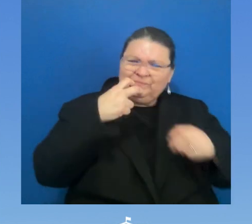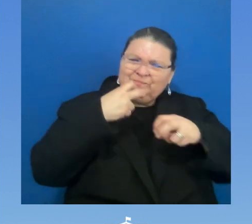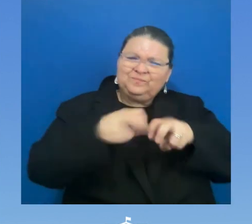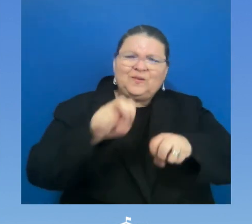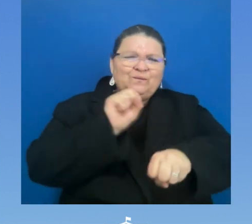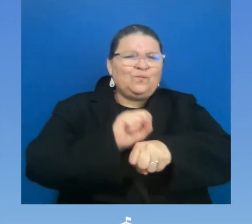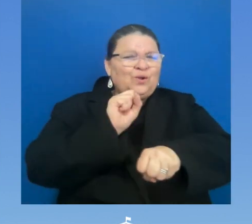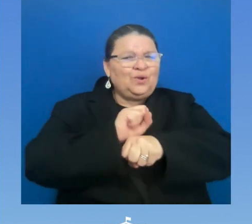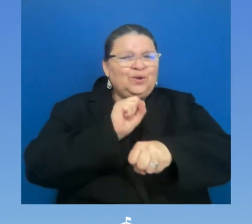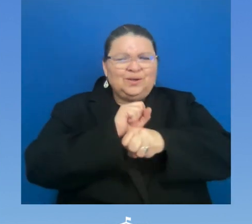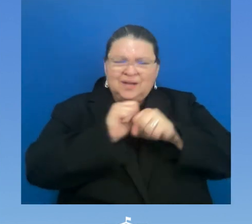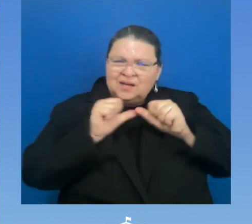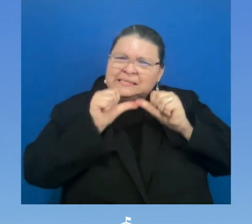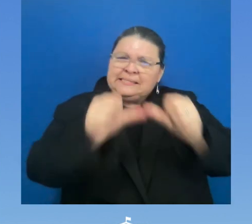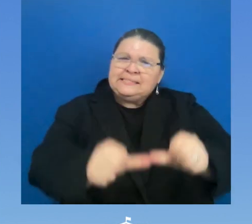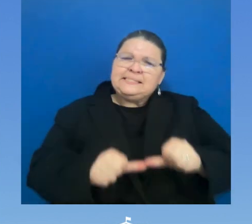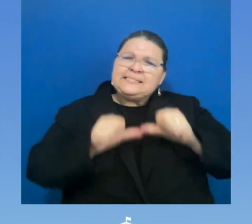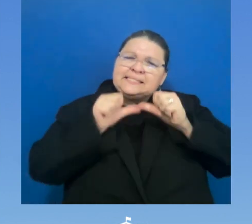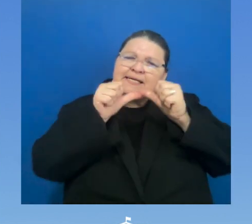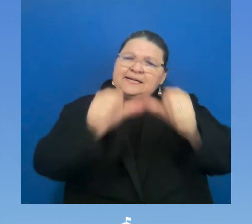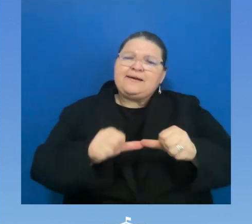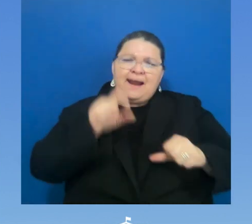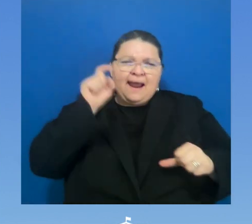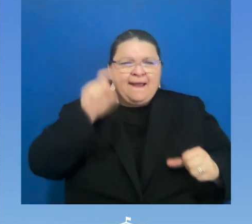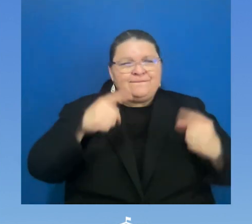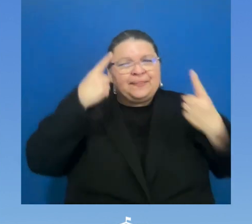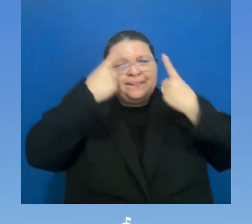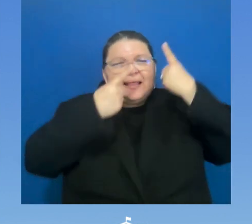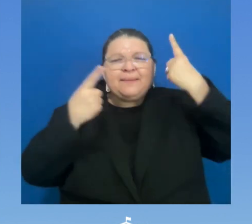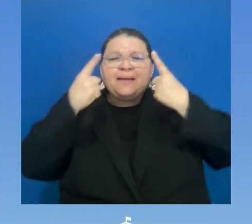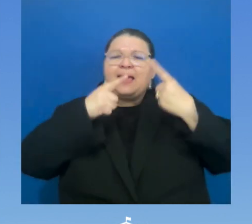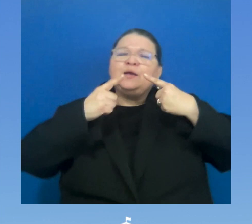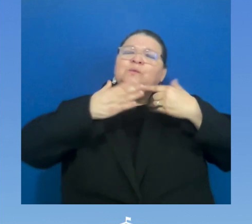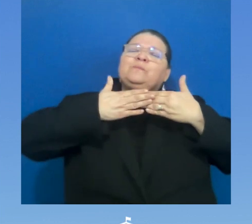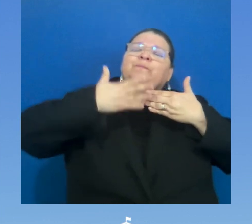So, I think, for all of us, you know, we sort of know it on the team just intrinsically